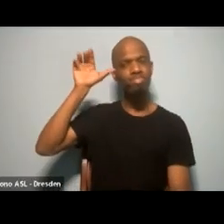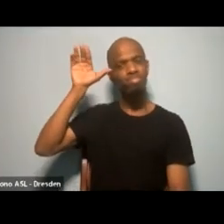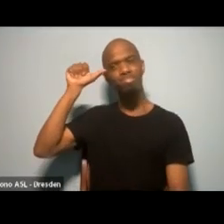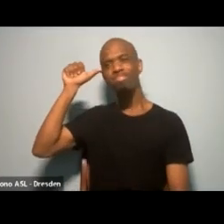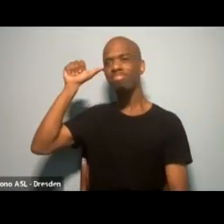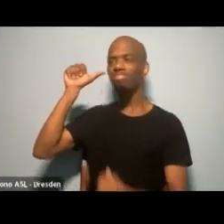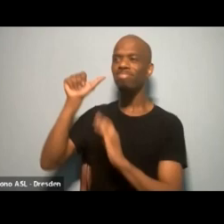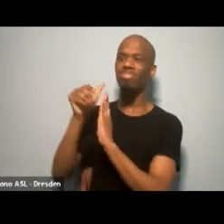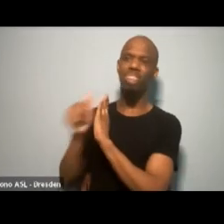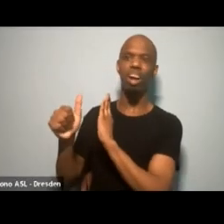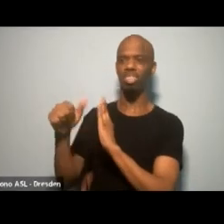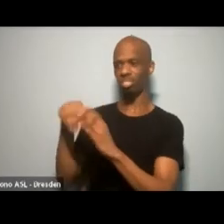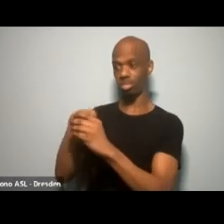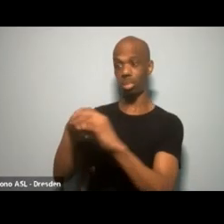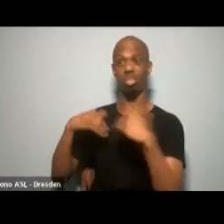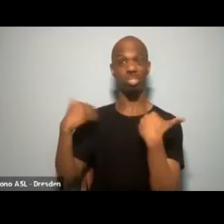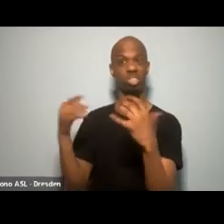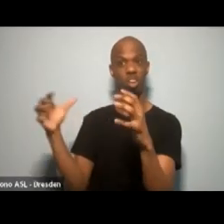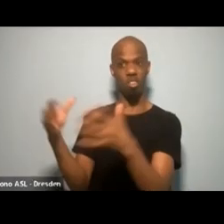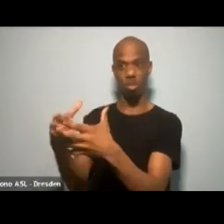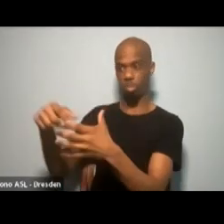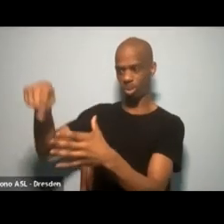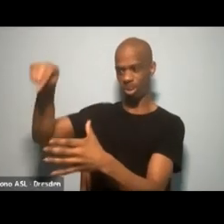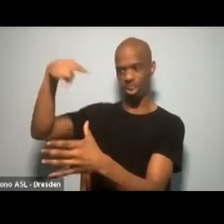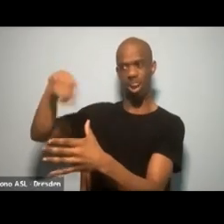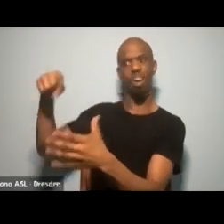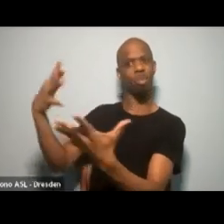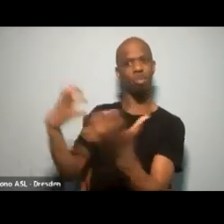To this effect, we are coming up with four hopes